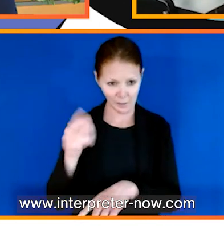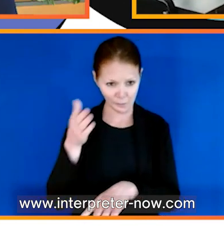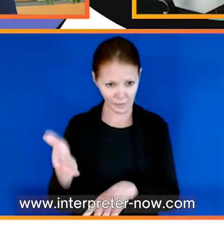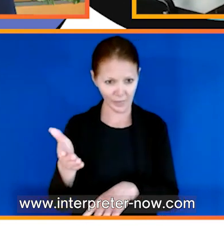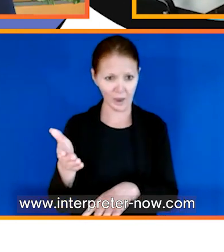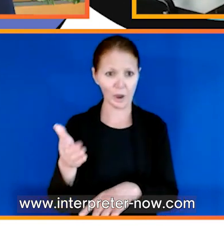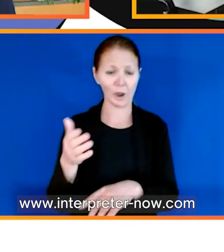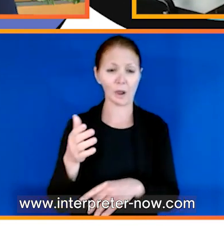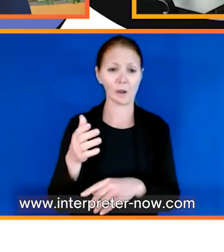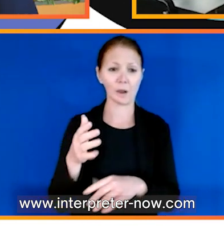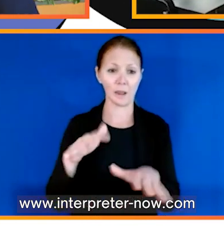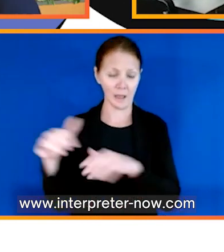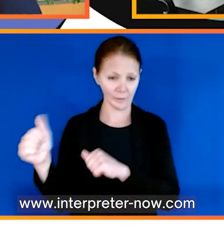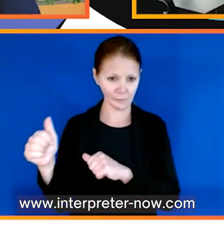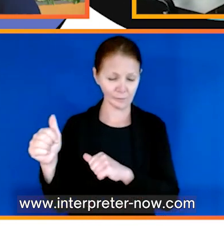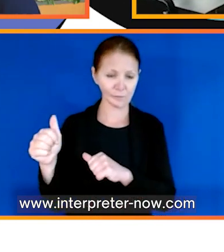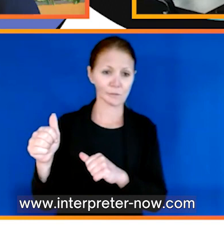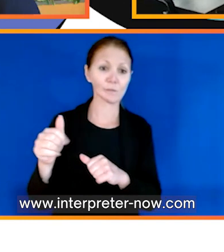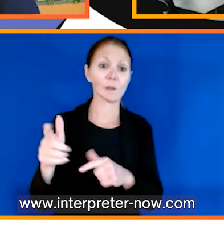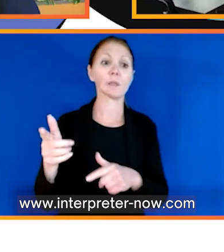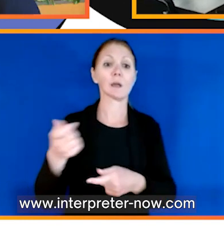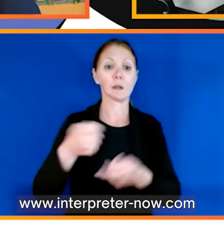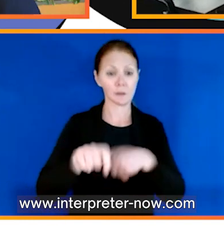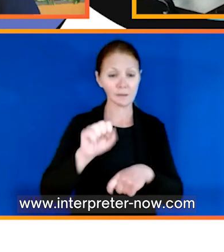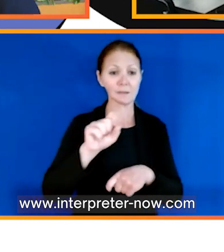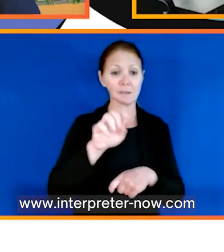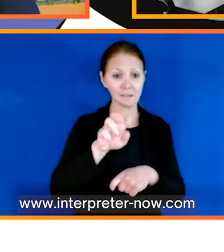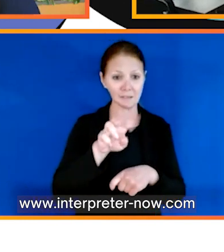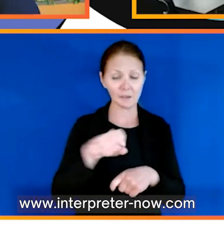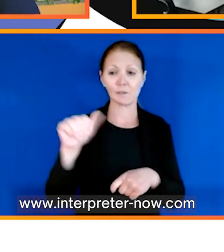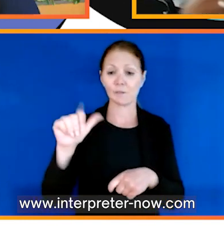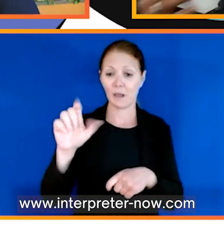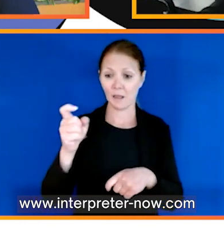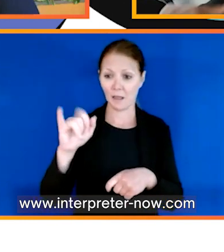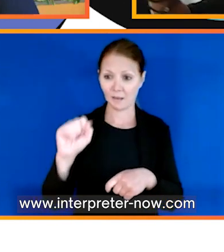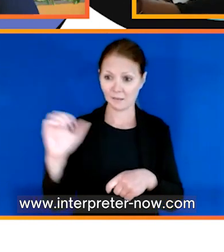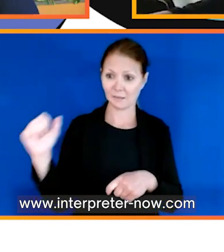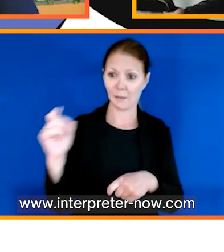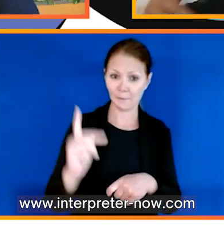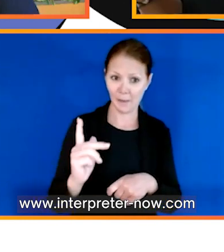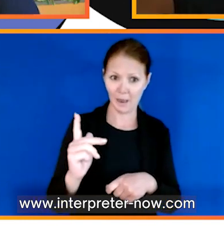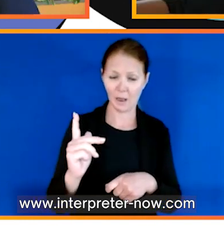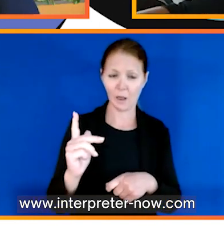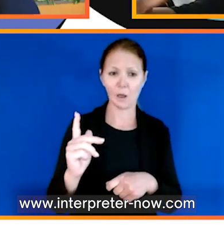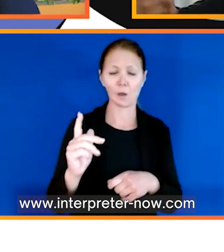Then Steve and Alexis came back, and new teams were being hired and new teams were being